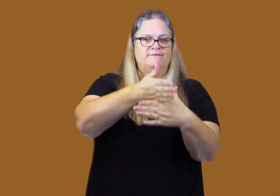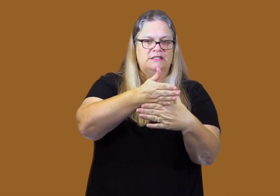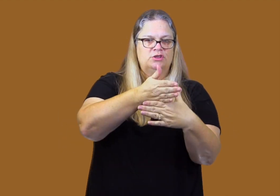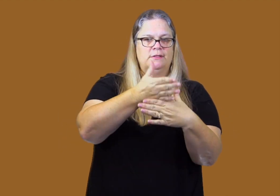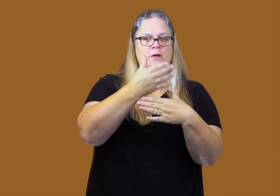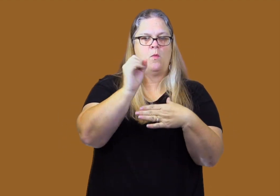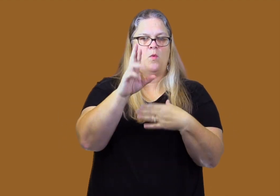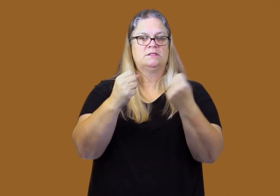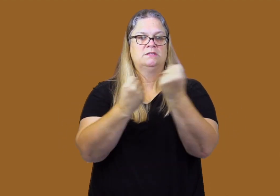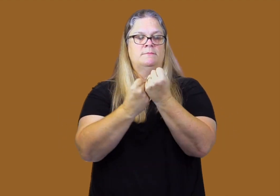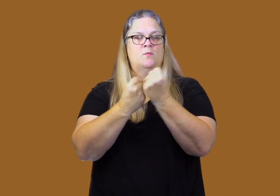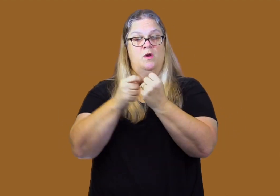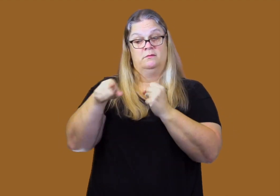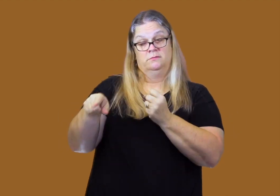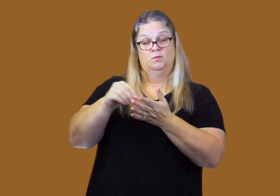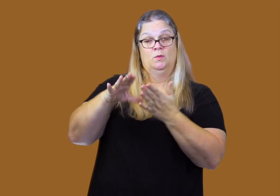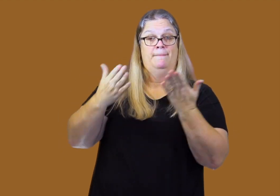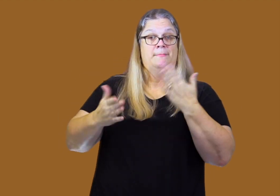or supports may be needed by the student.